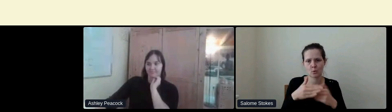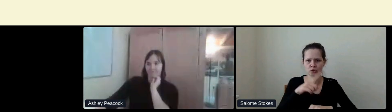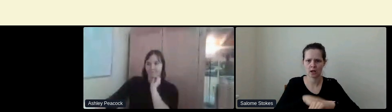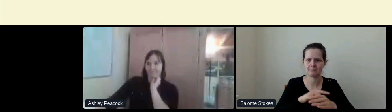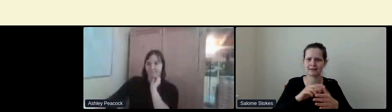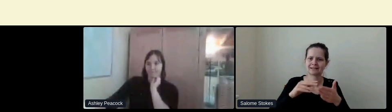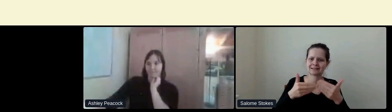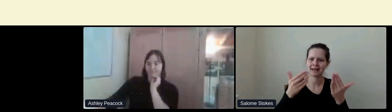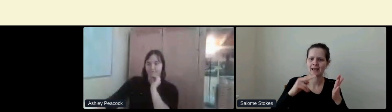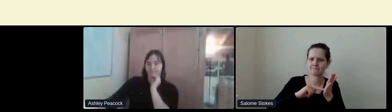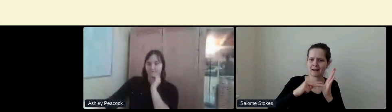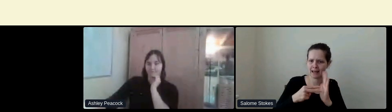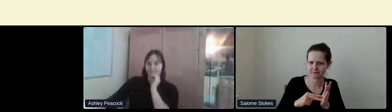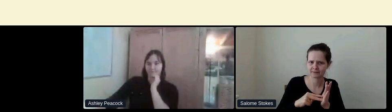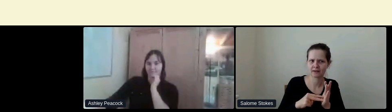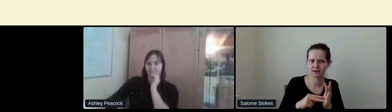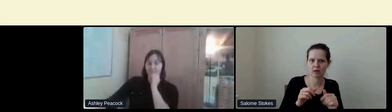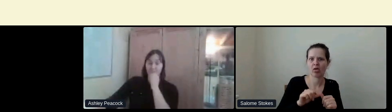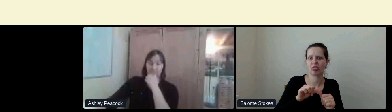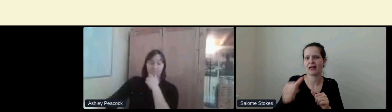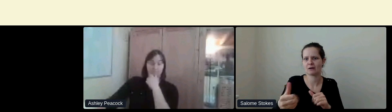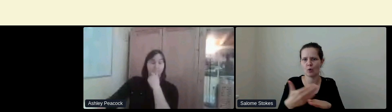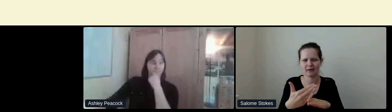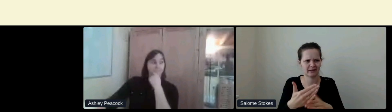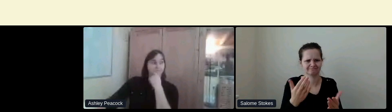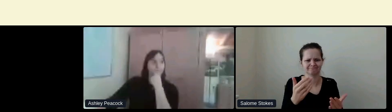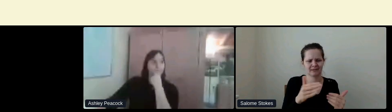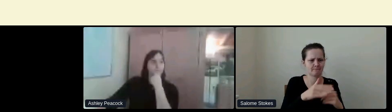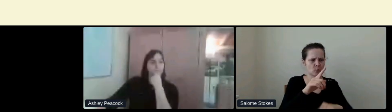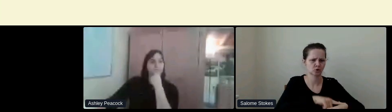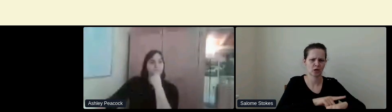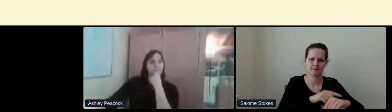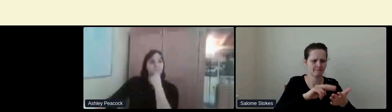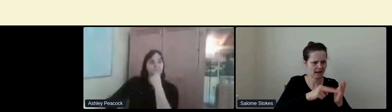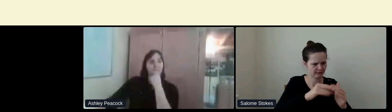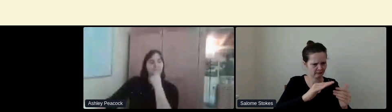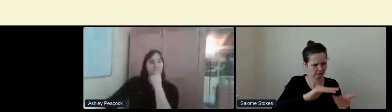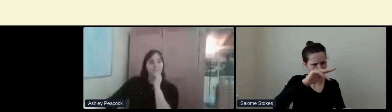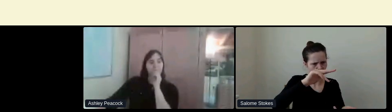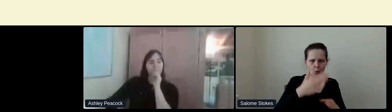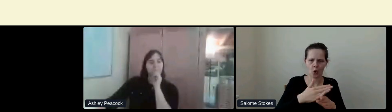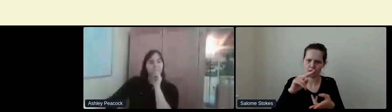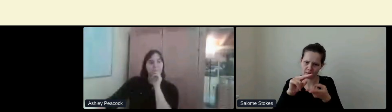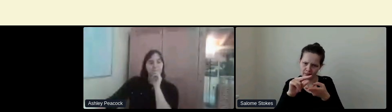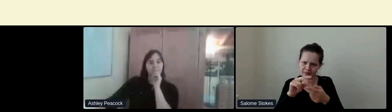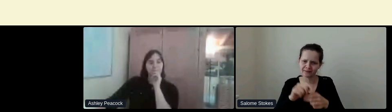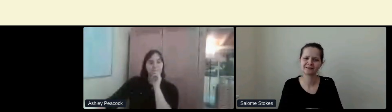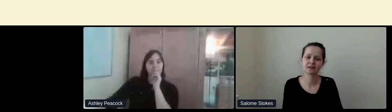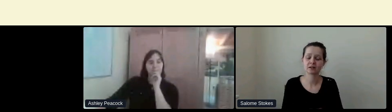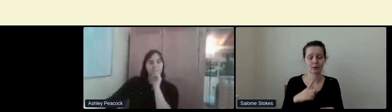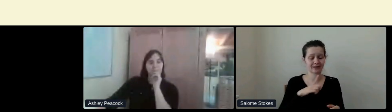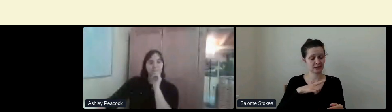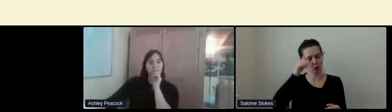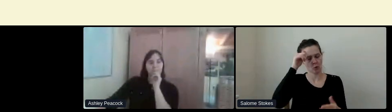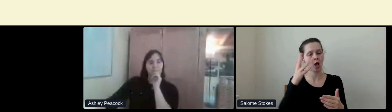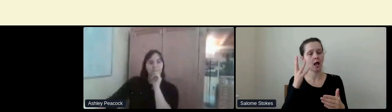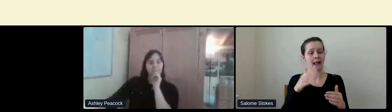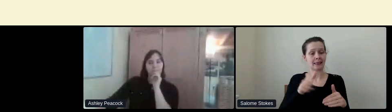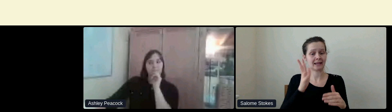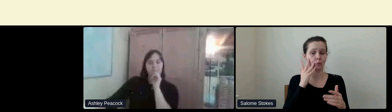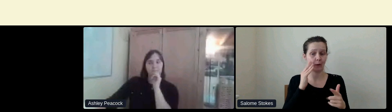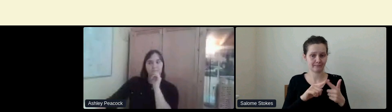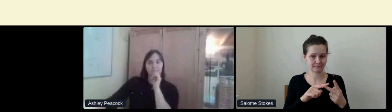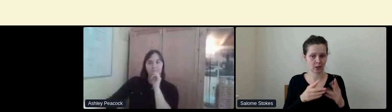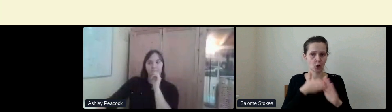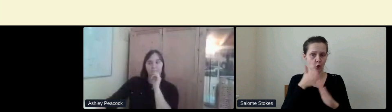spend working on that day so that I know when to leave, what to do, where to go and it accommodates